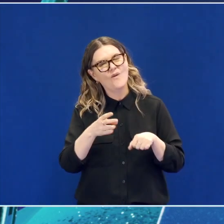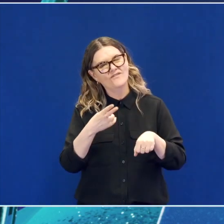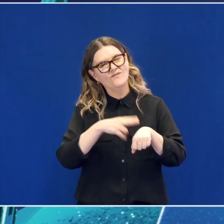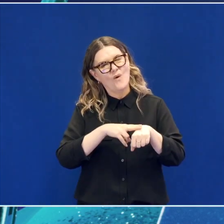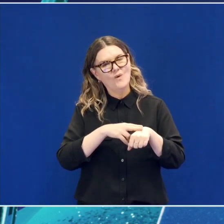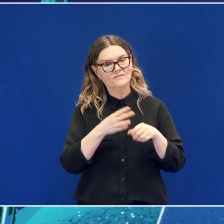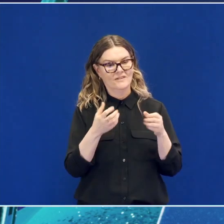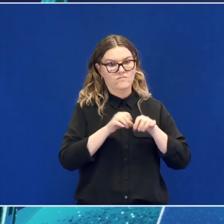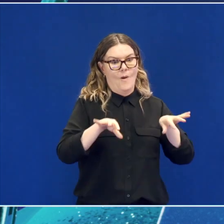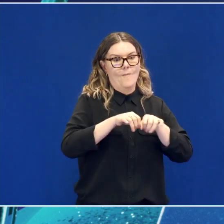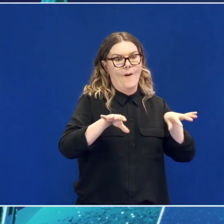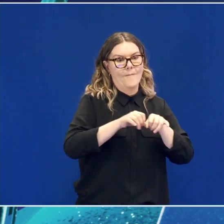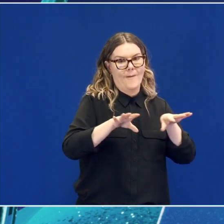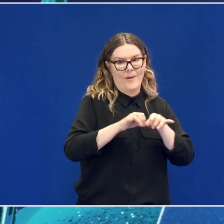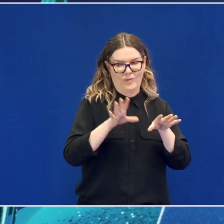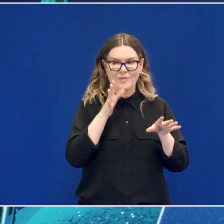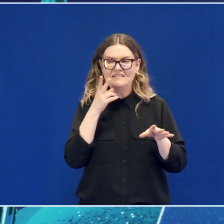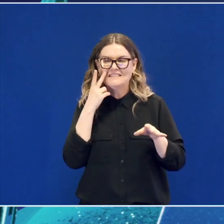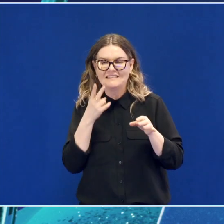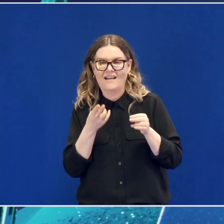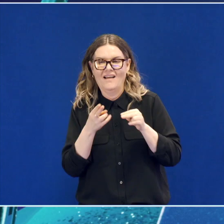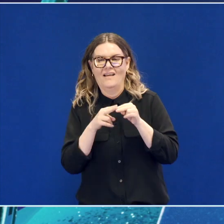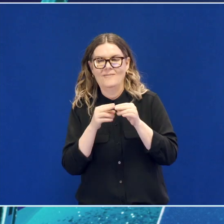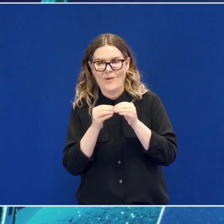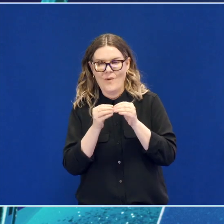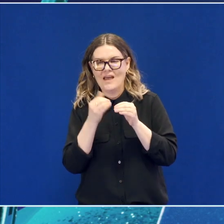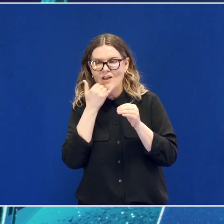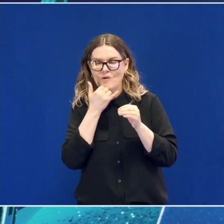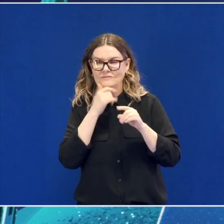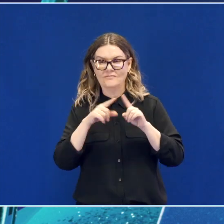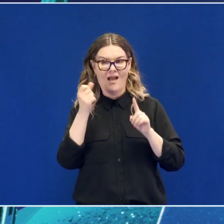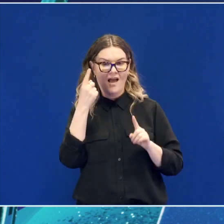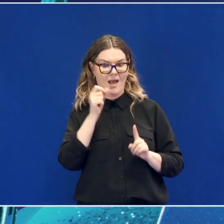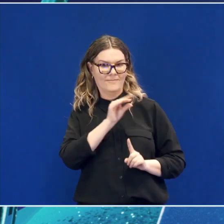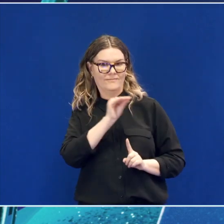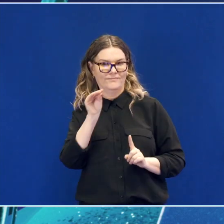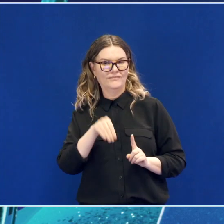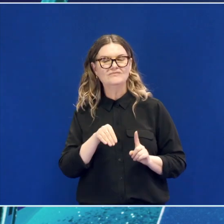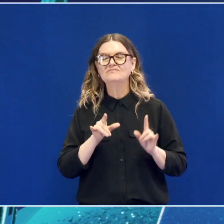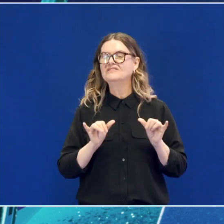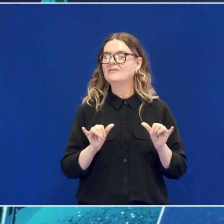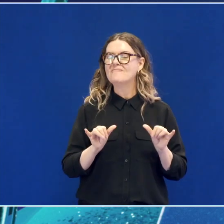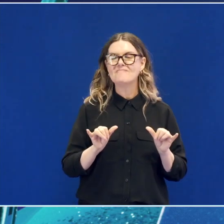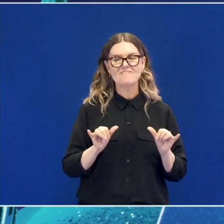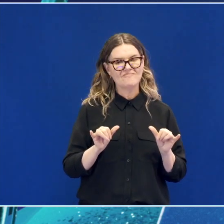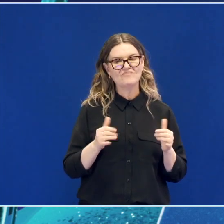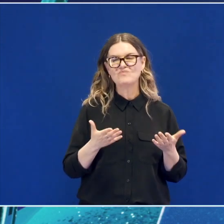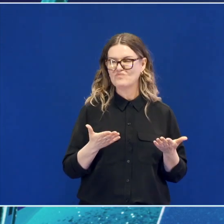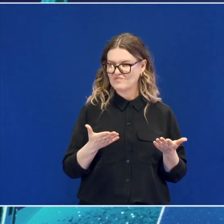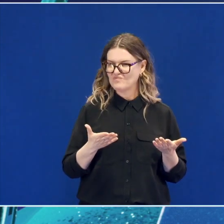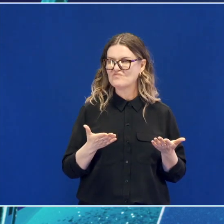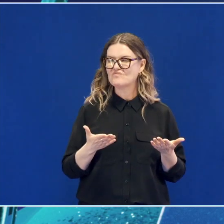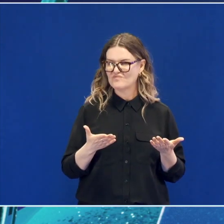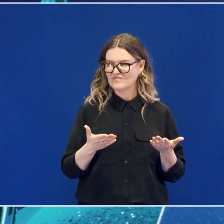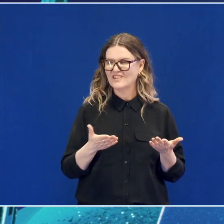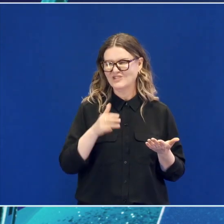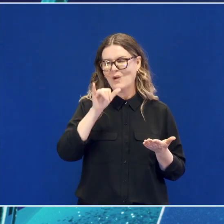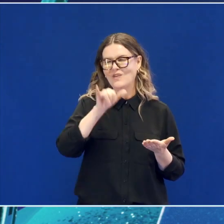But from a -- again, total perspective, it's going to increase. So that's one inflection point, that if we don't do anything, that's the risk.